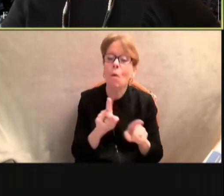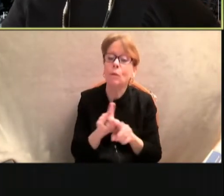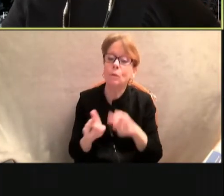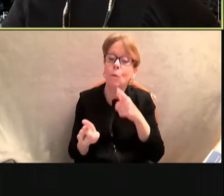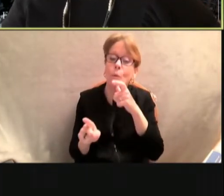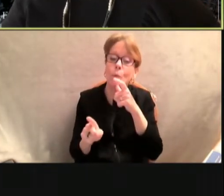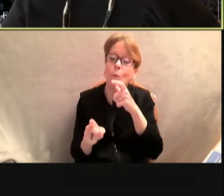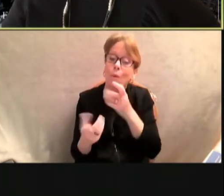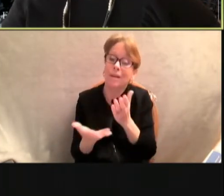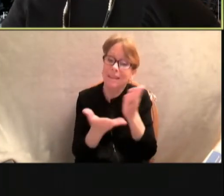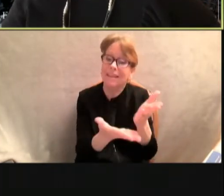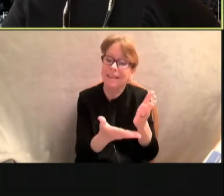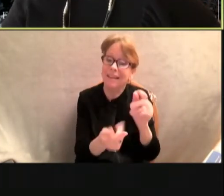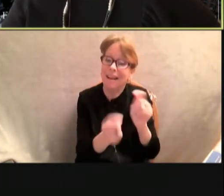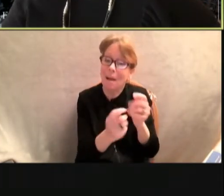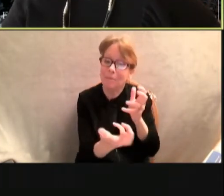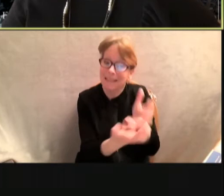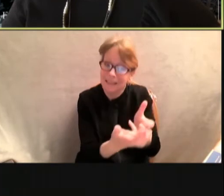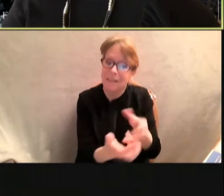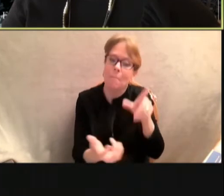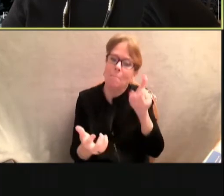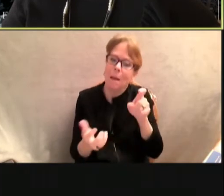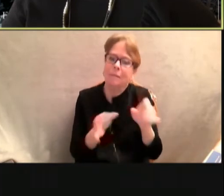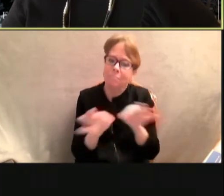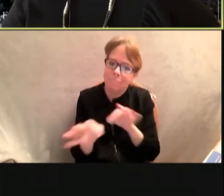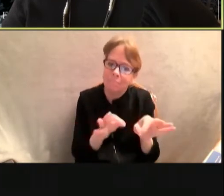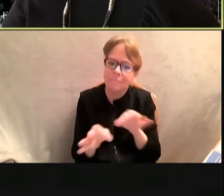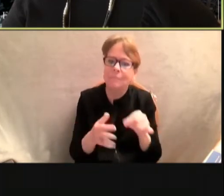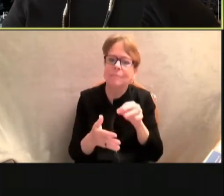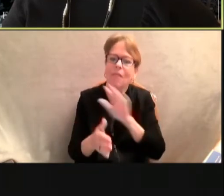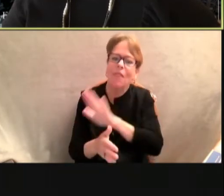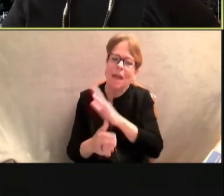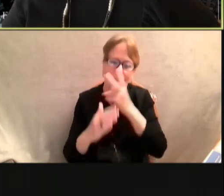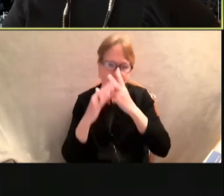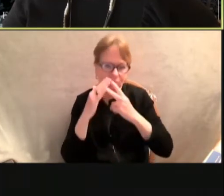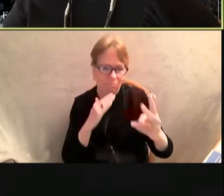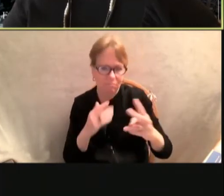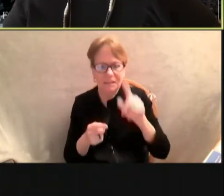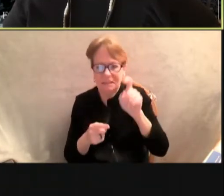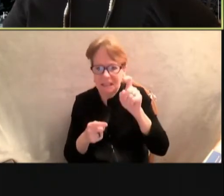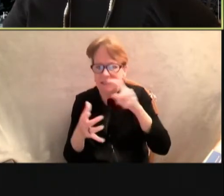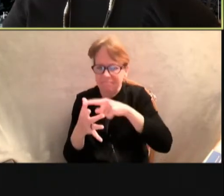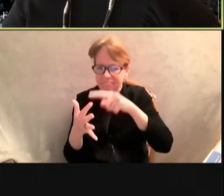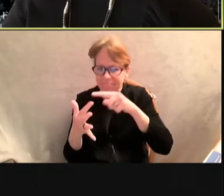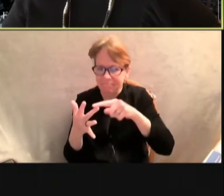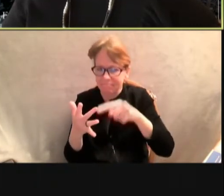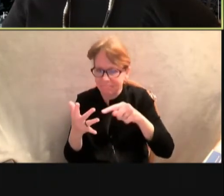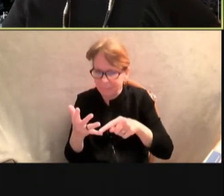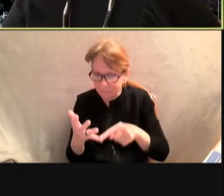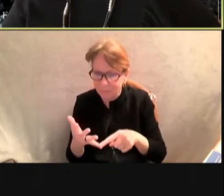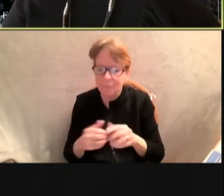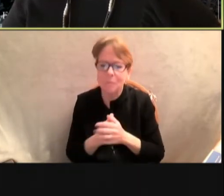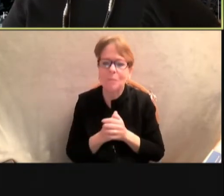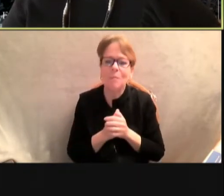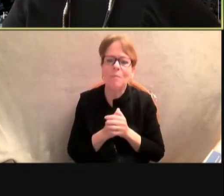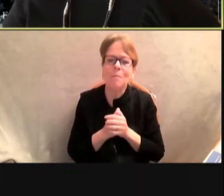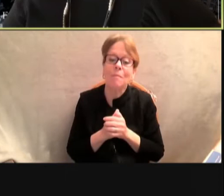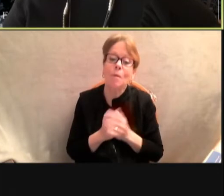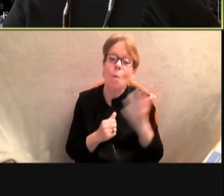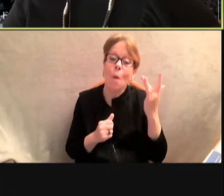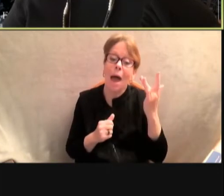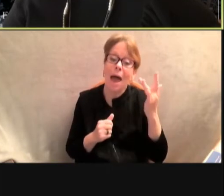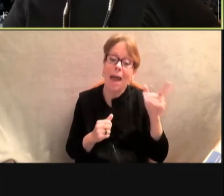that's because one of the defenses that the other side may try to use is that while these